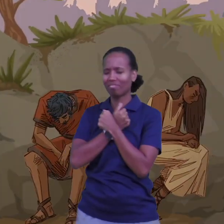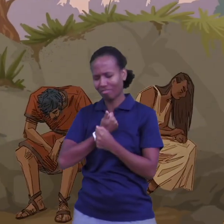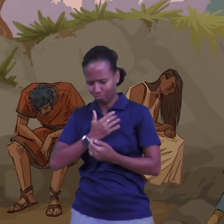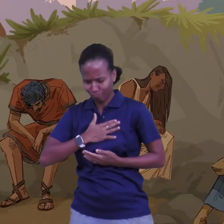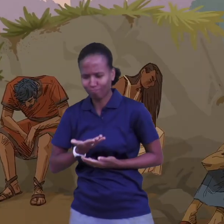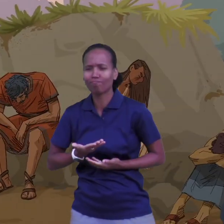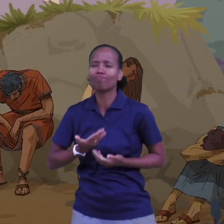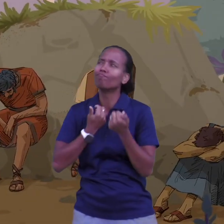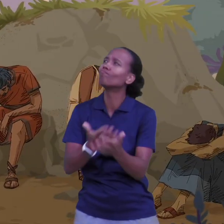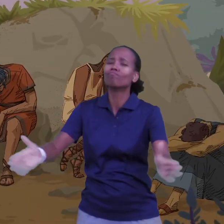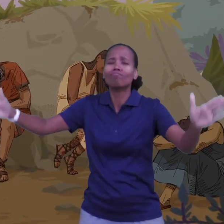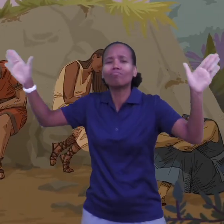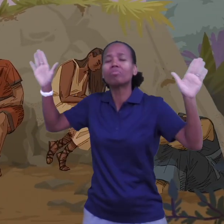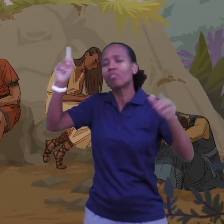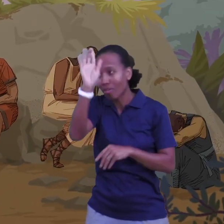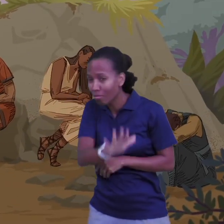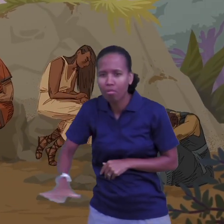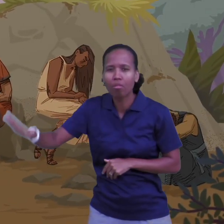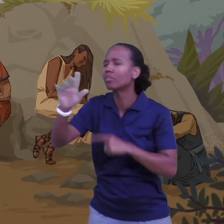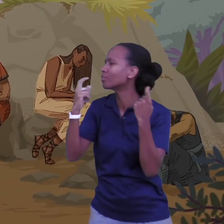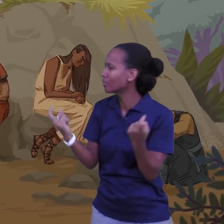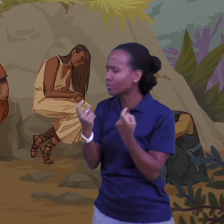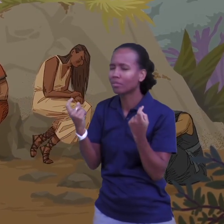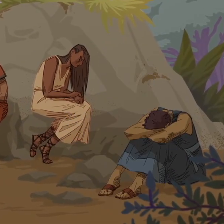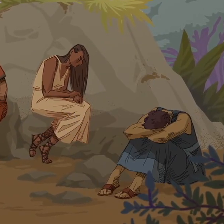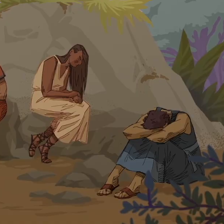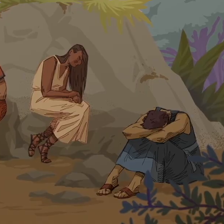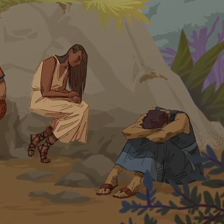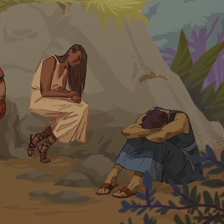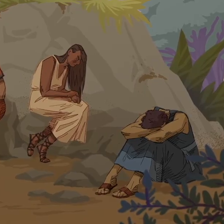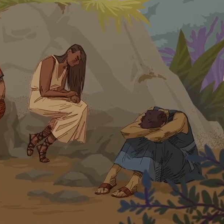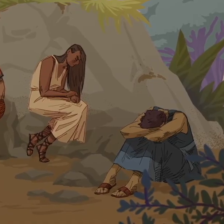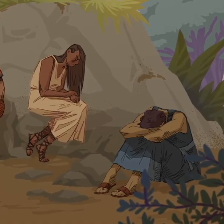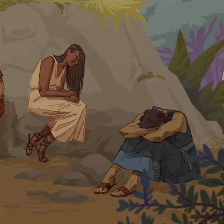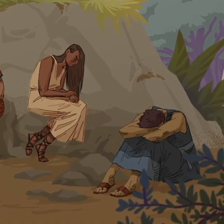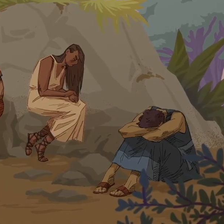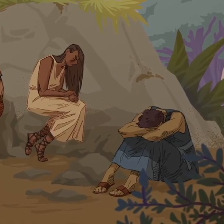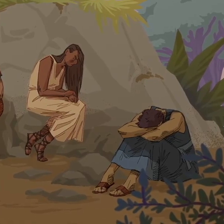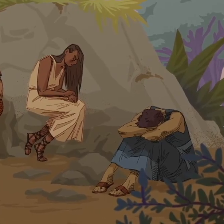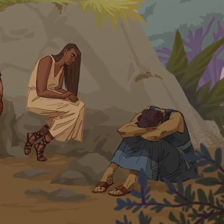as he was going to die for their sins. Jon: But his death wasn’t the end.